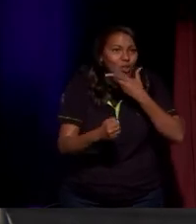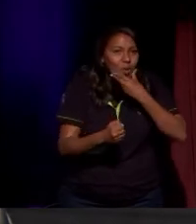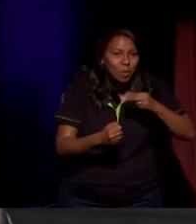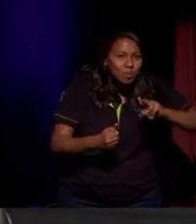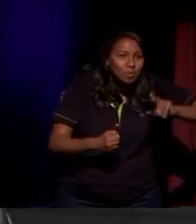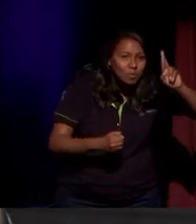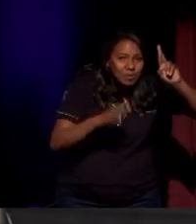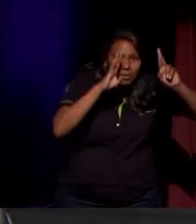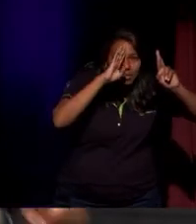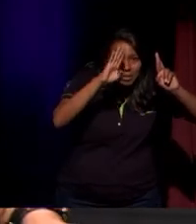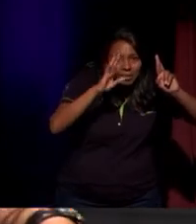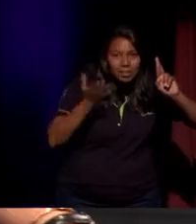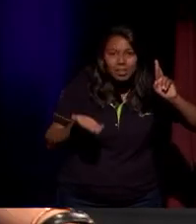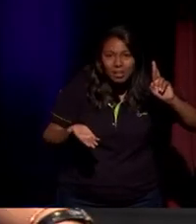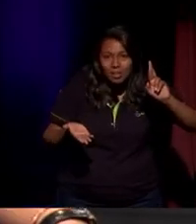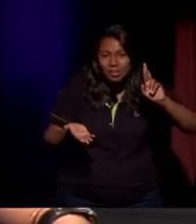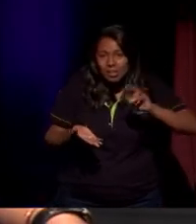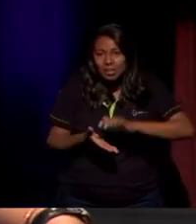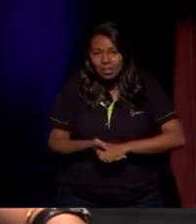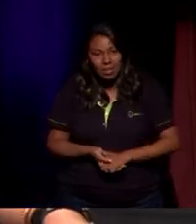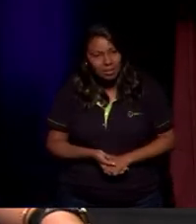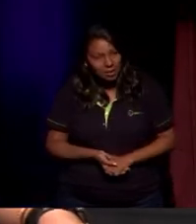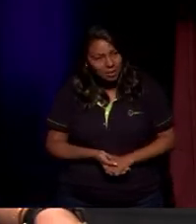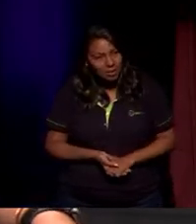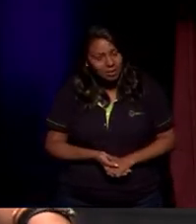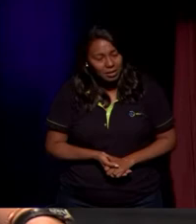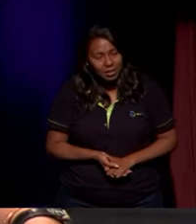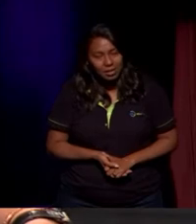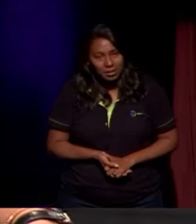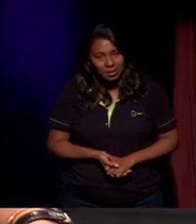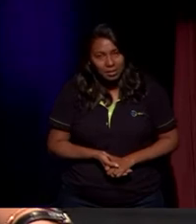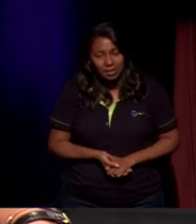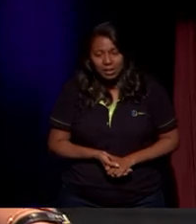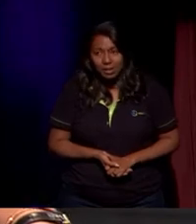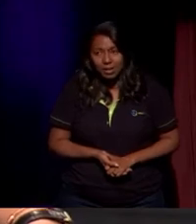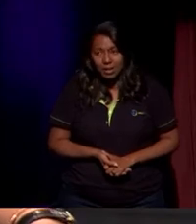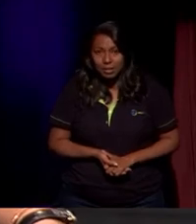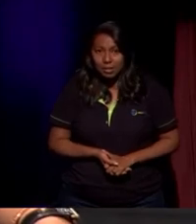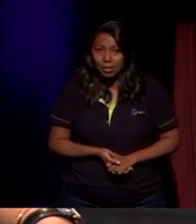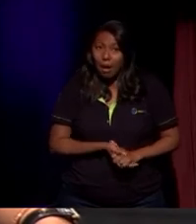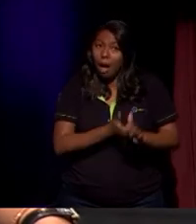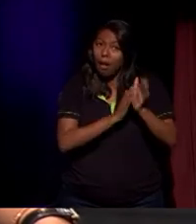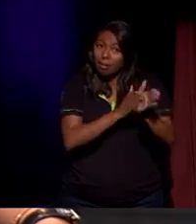and where the tendency is for man to pass